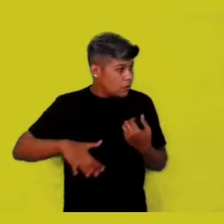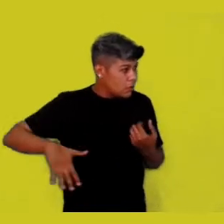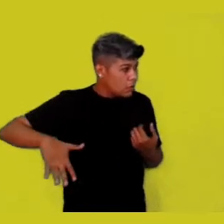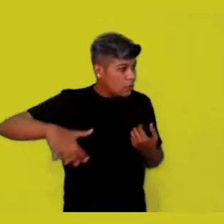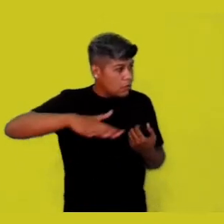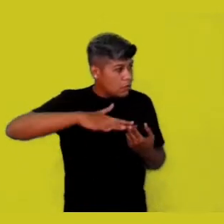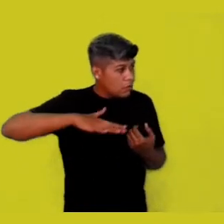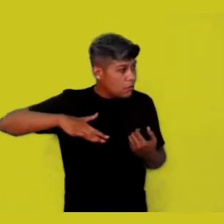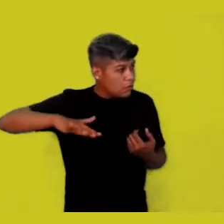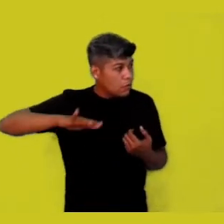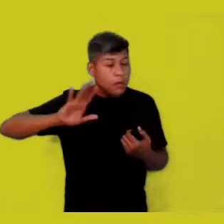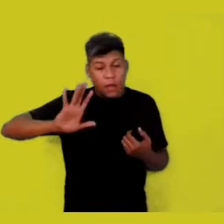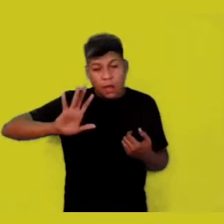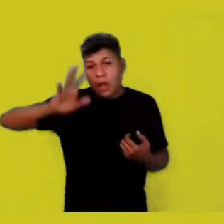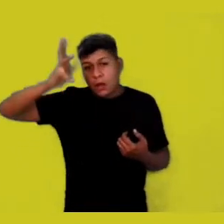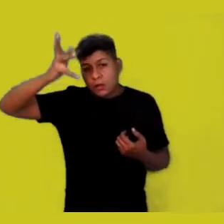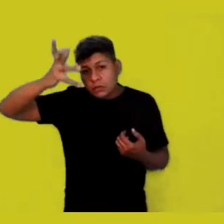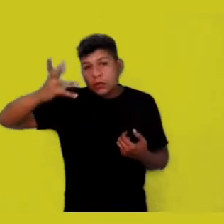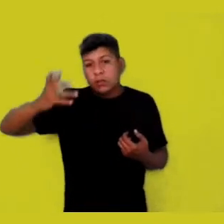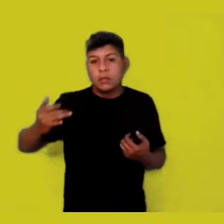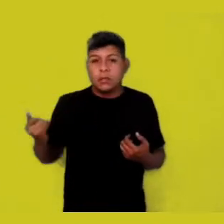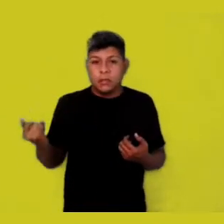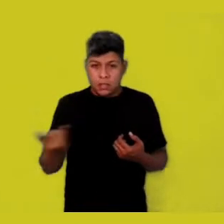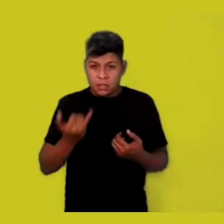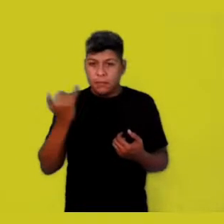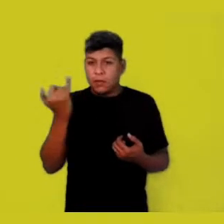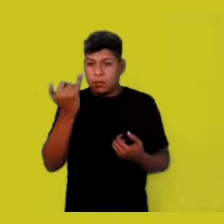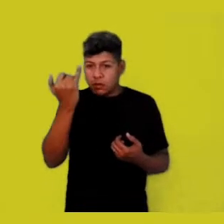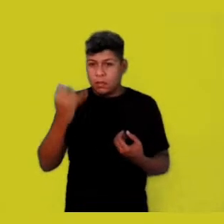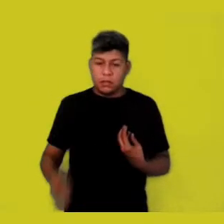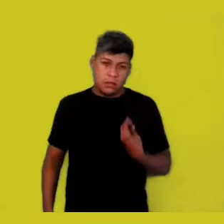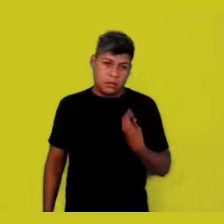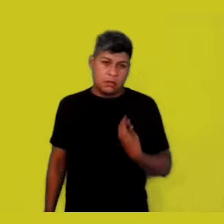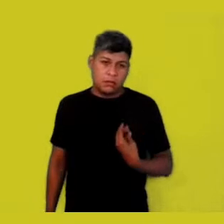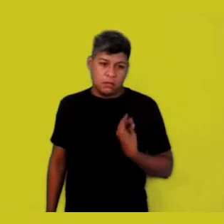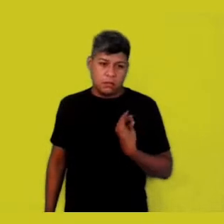Important events manifest themselves.